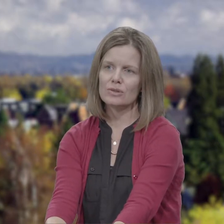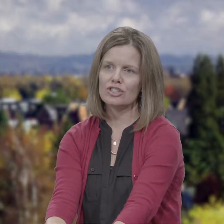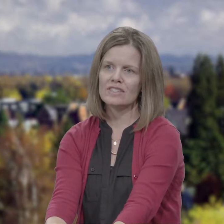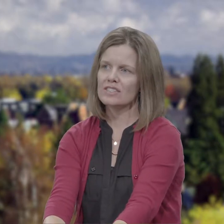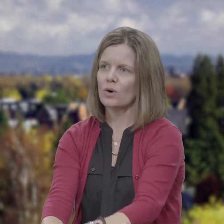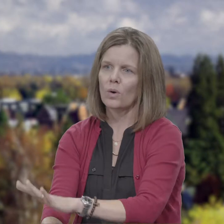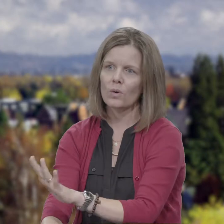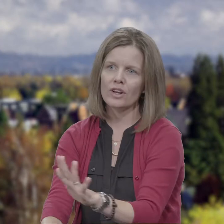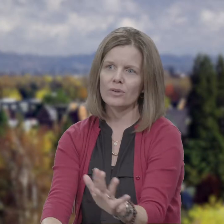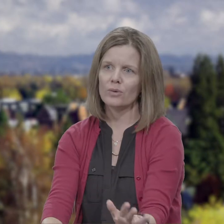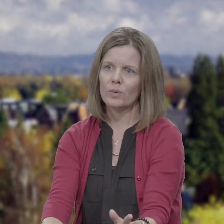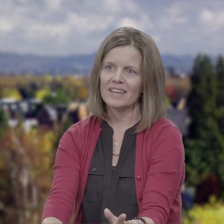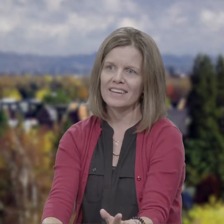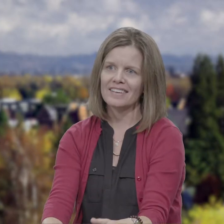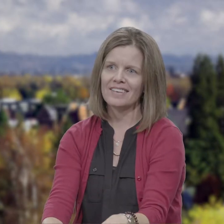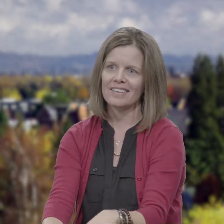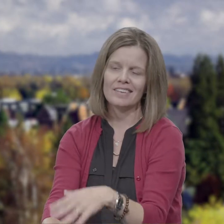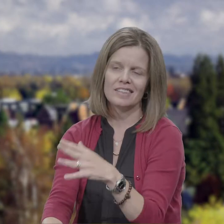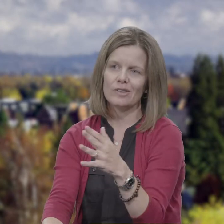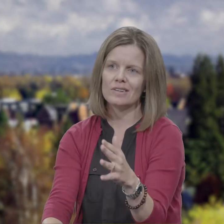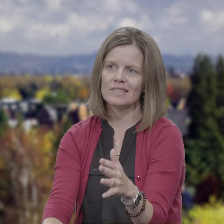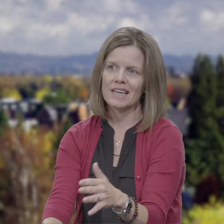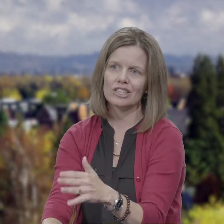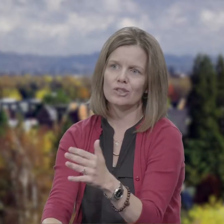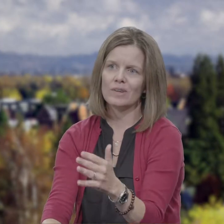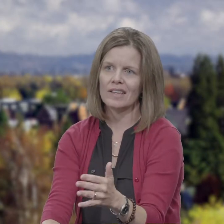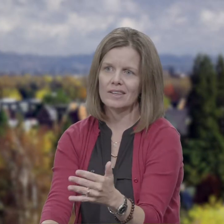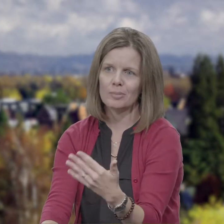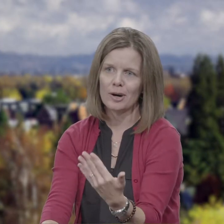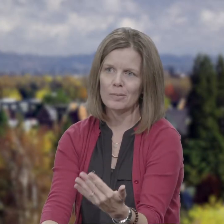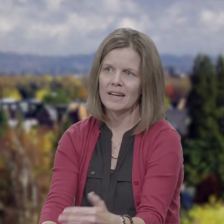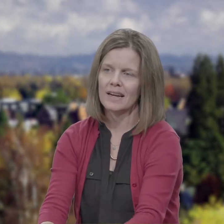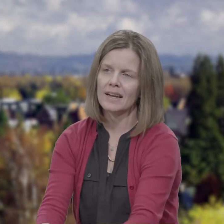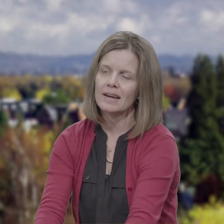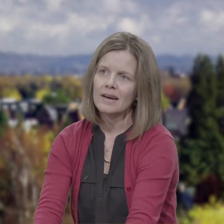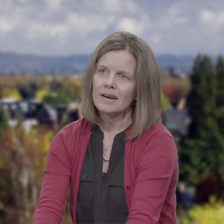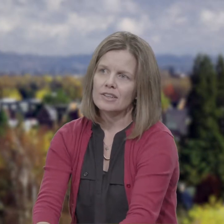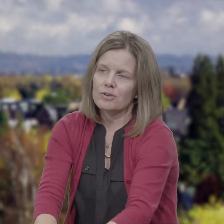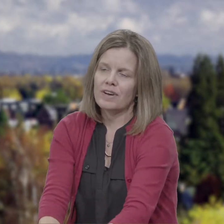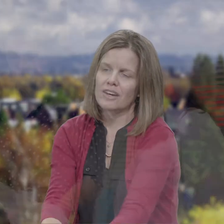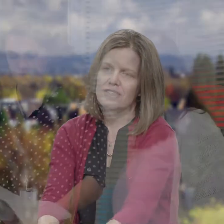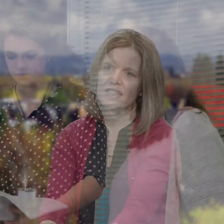or another section within the department and so faculty and instructors here advise students